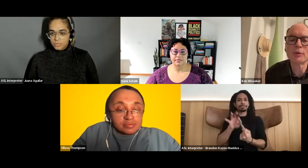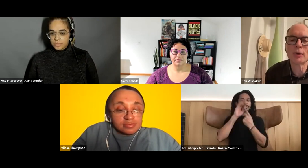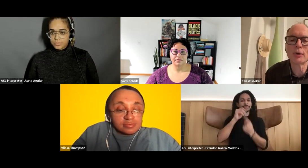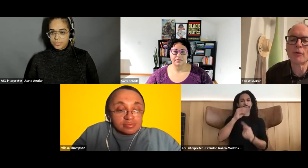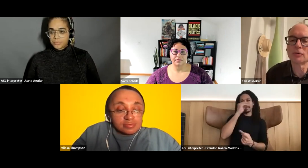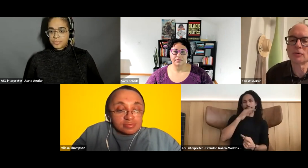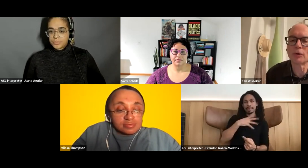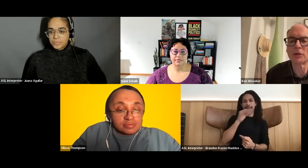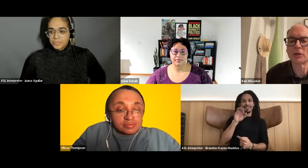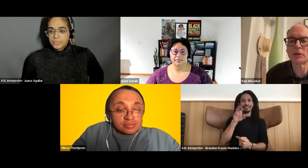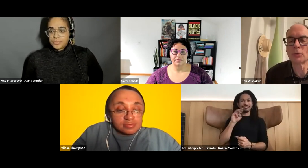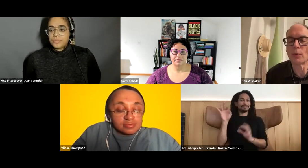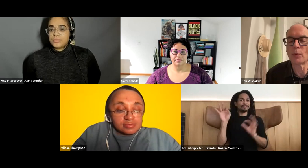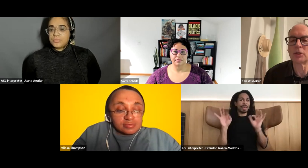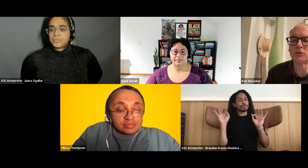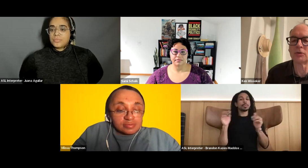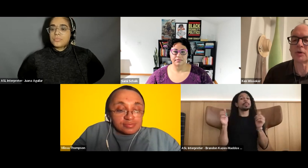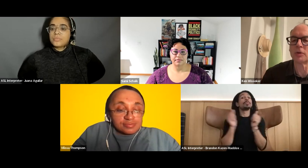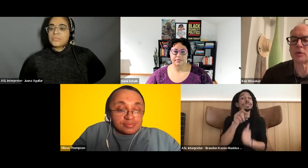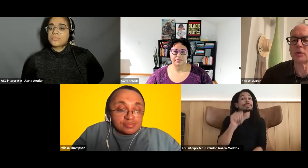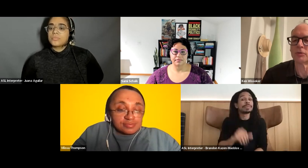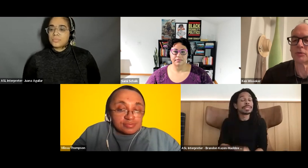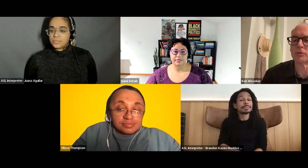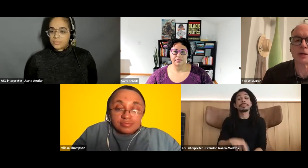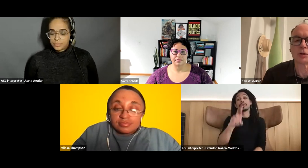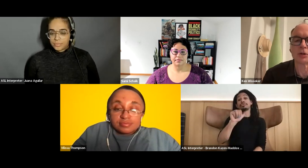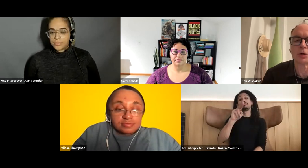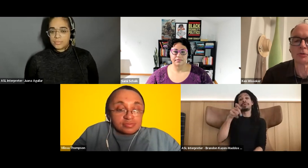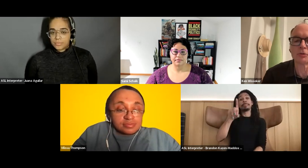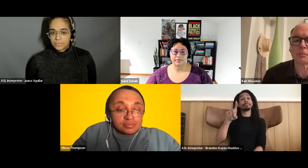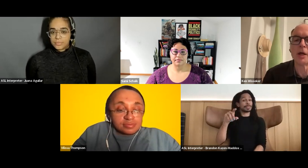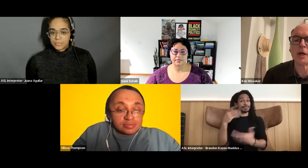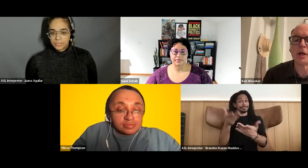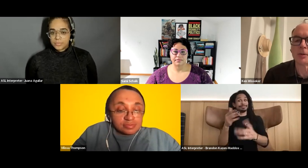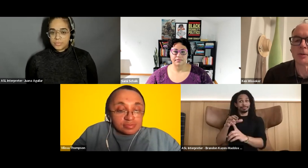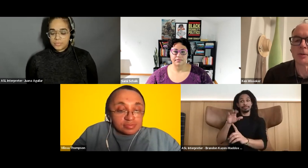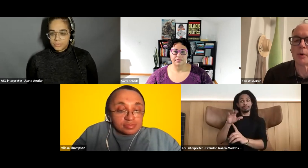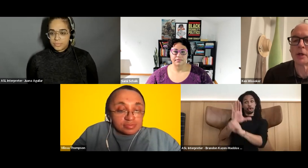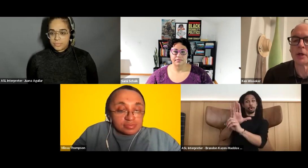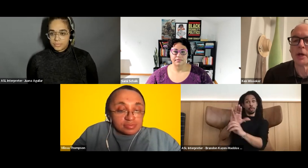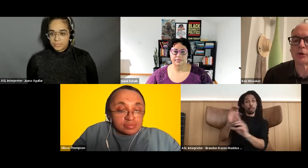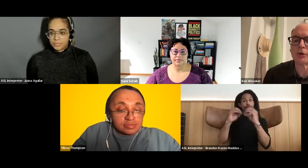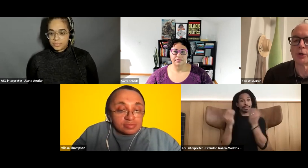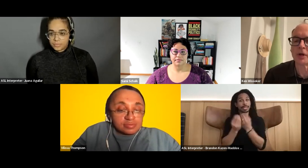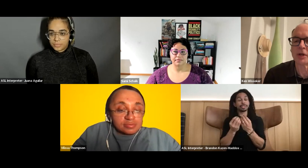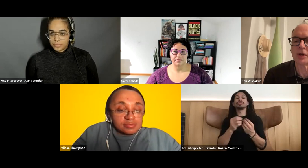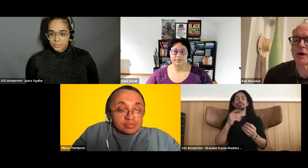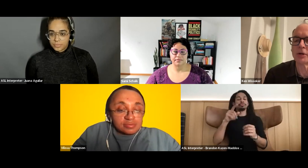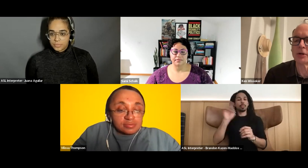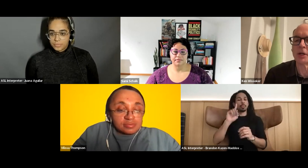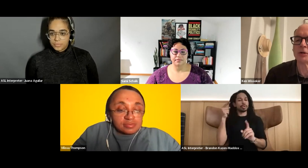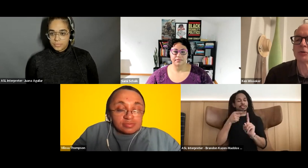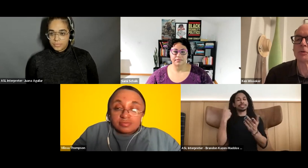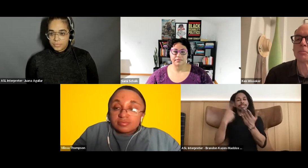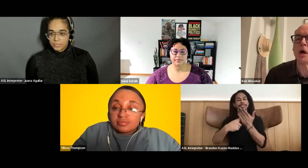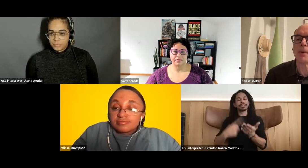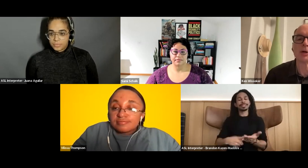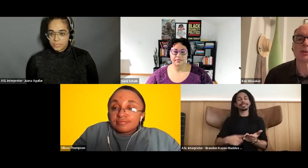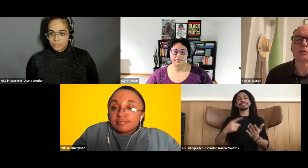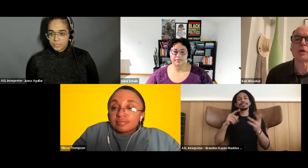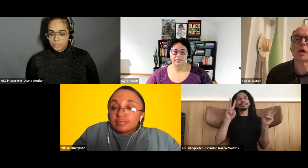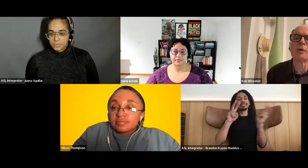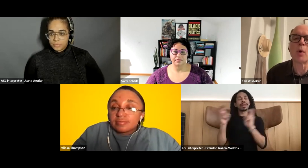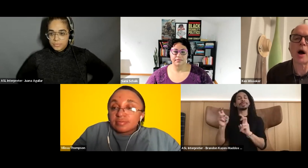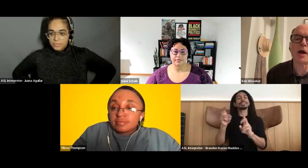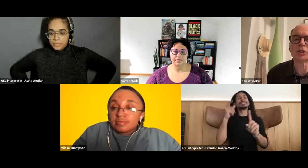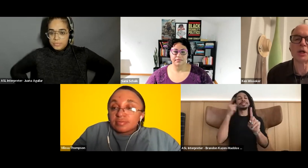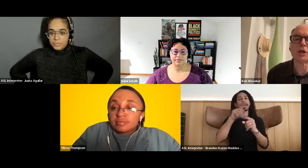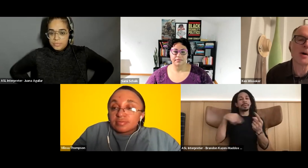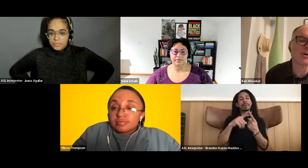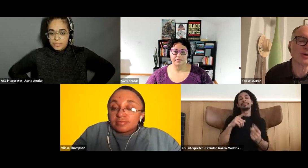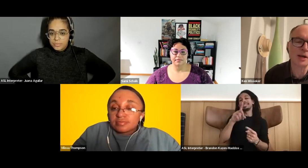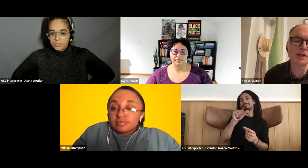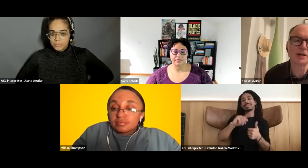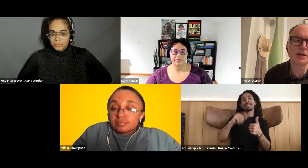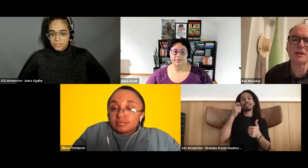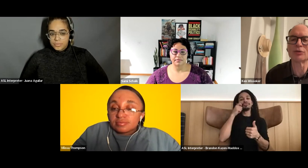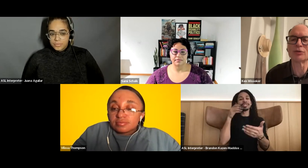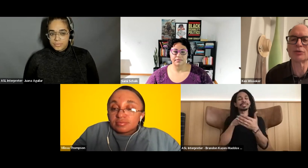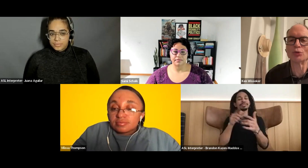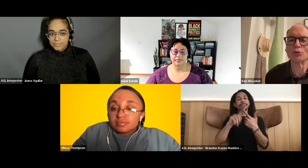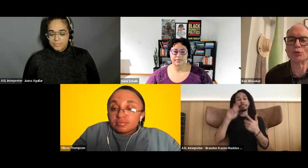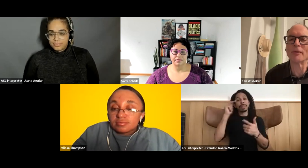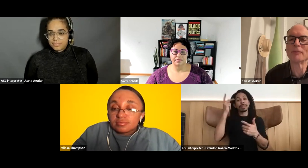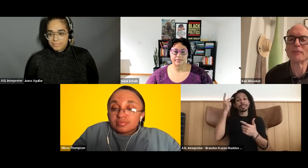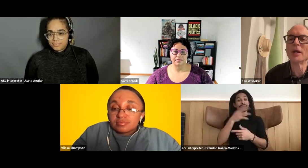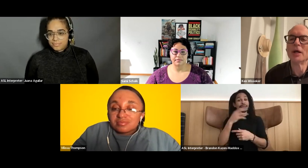Ken Wissoker: ramp. Your voice is her organization where she discusses the issues that matter to her as a black, disabled woman, including intersectionality, racism, politics, and why she unapologetically makes good trouble.